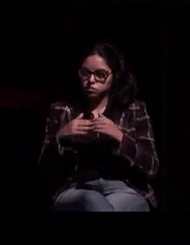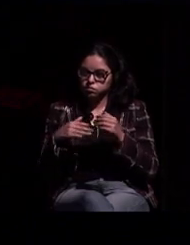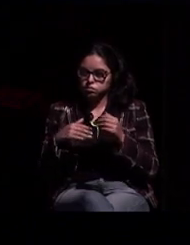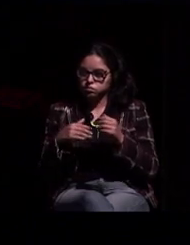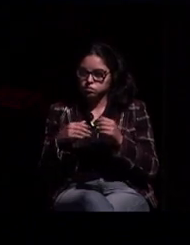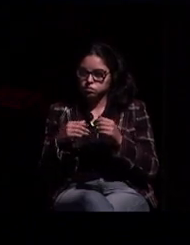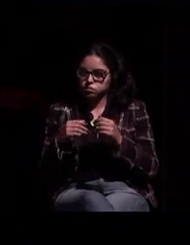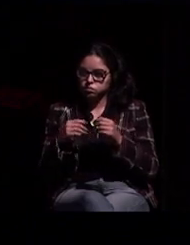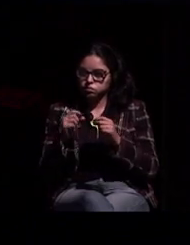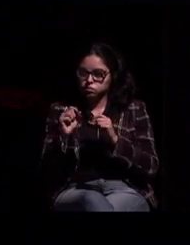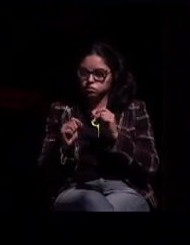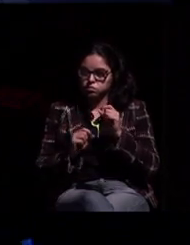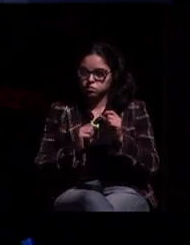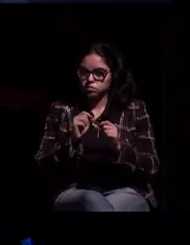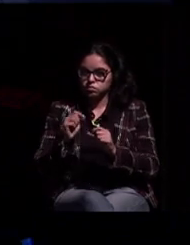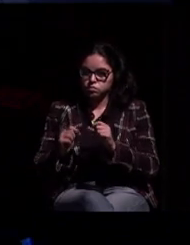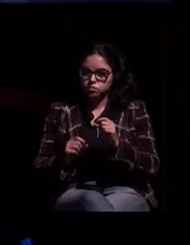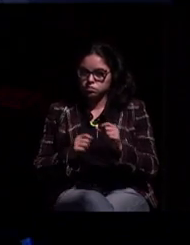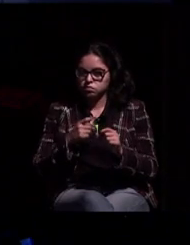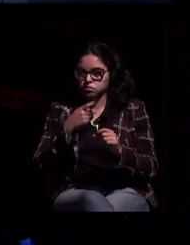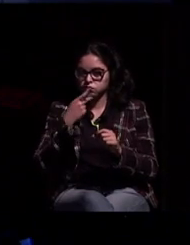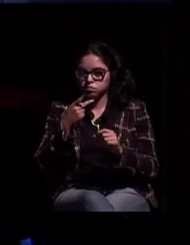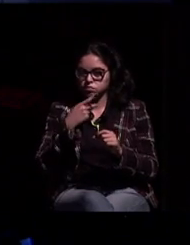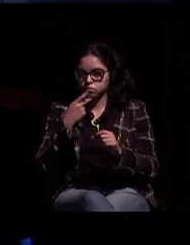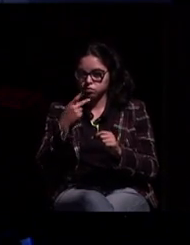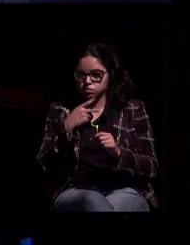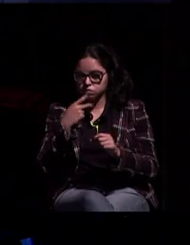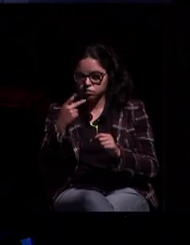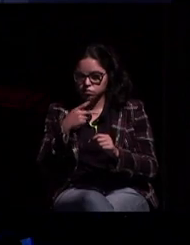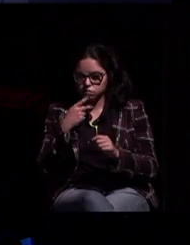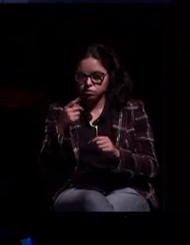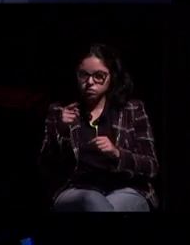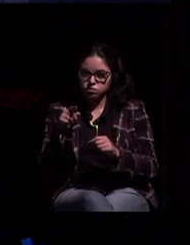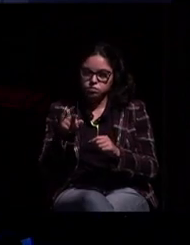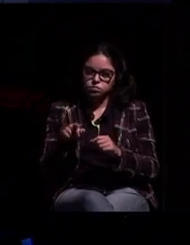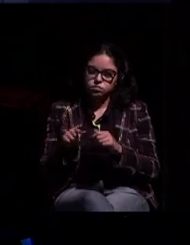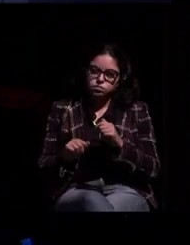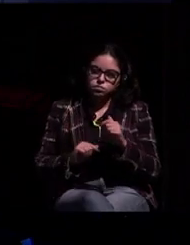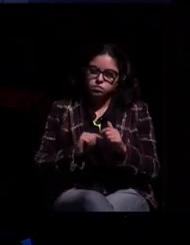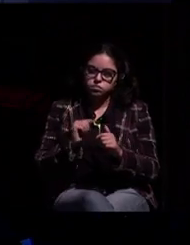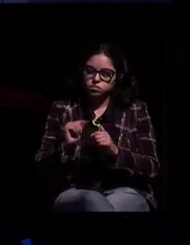While we are at work, we are at work for the time the company may need